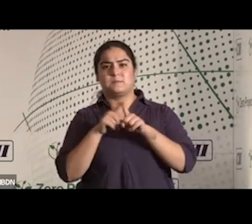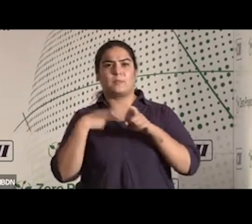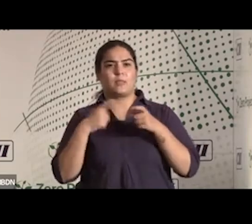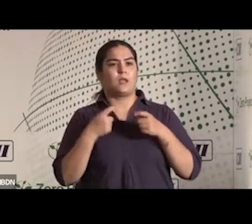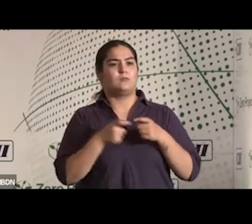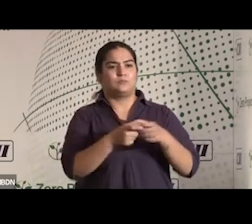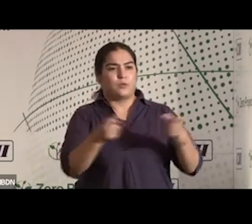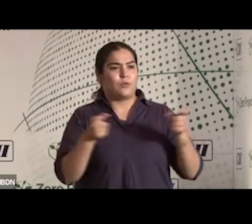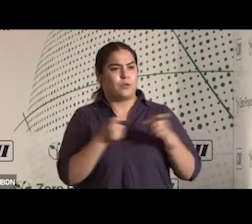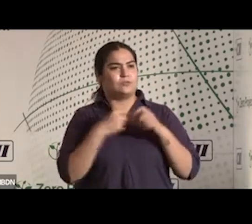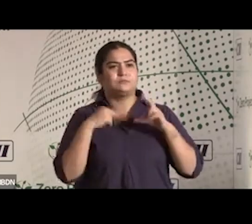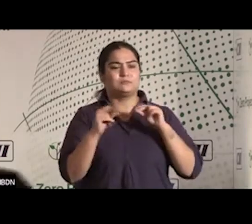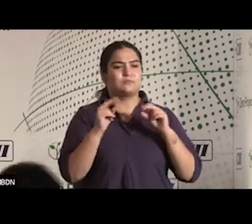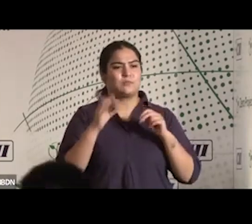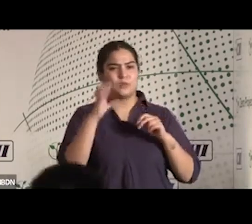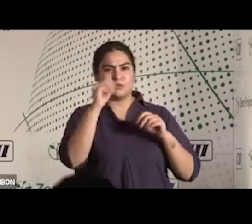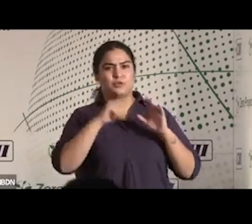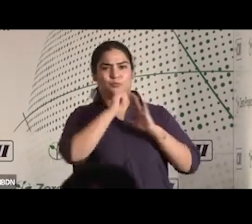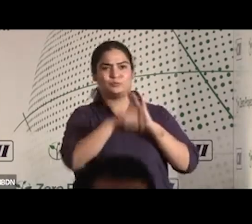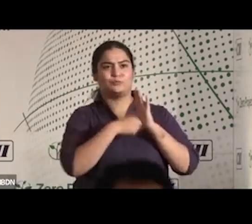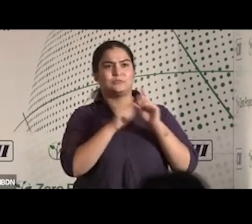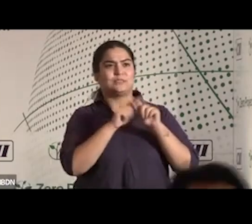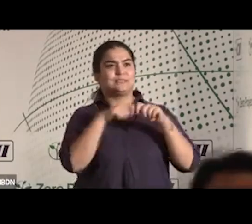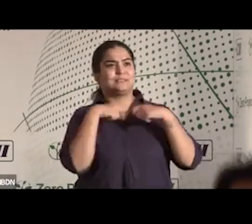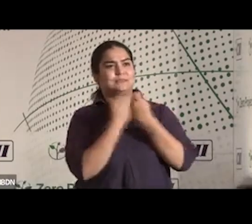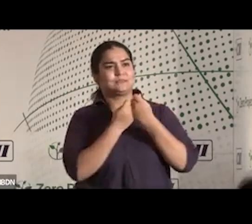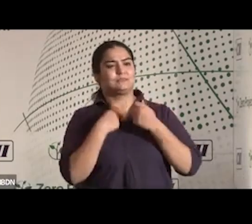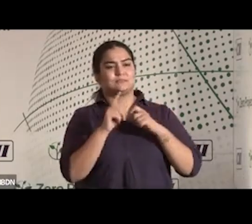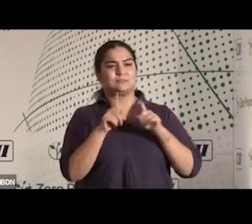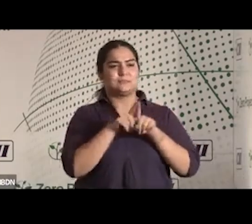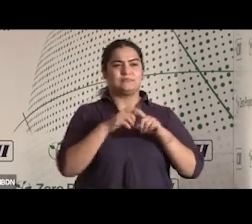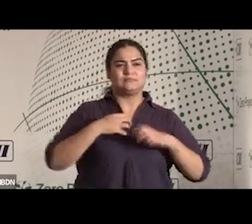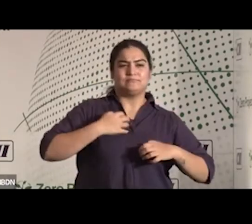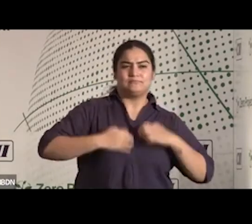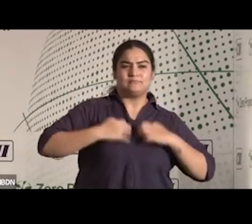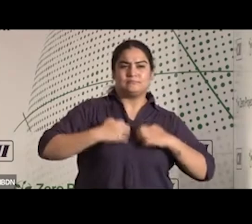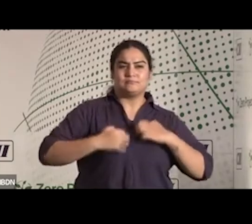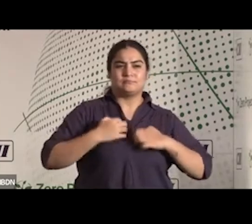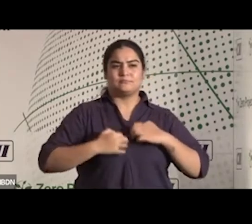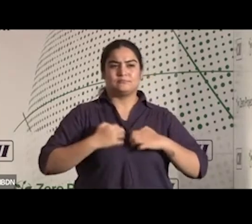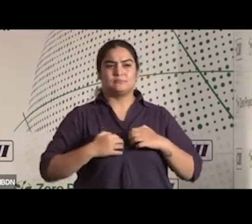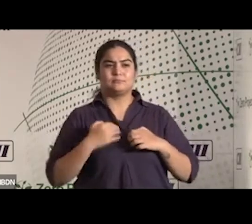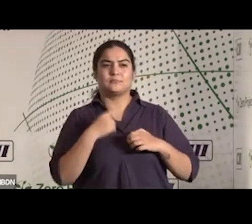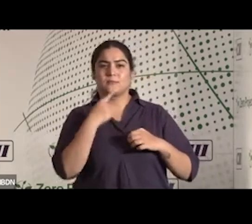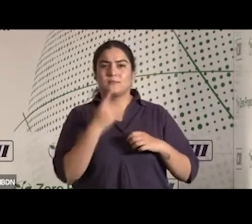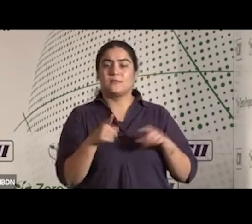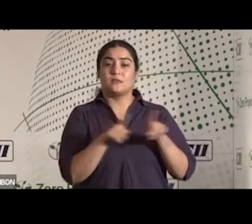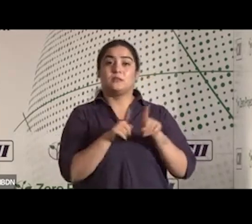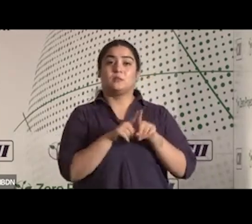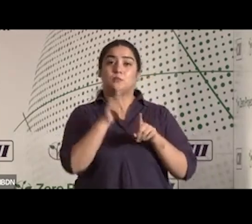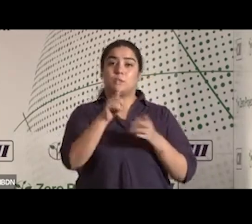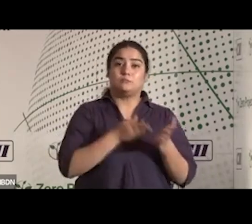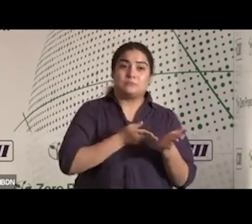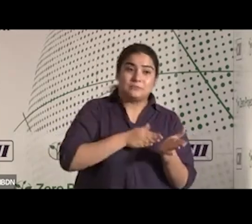I think the entire Xu Project team was very, very keen that we should have a grassroot element in it.